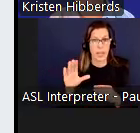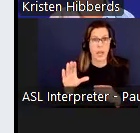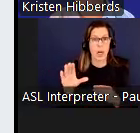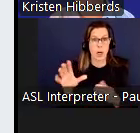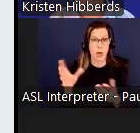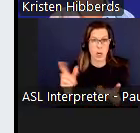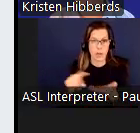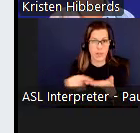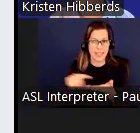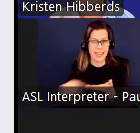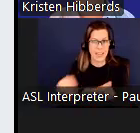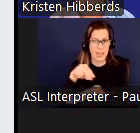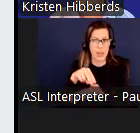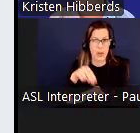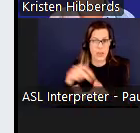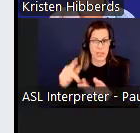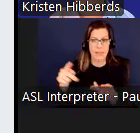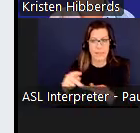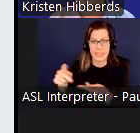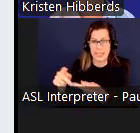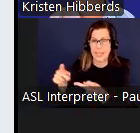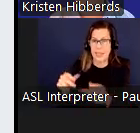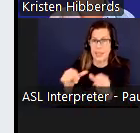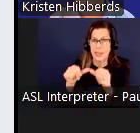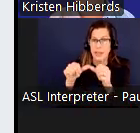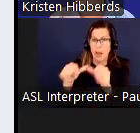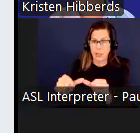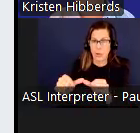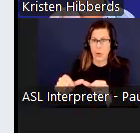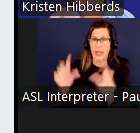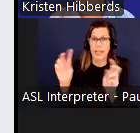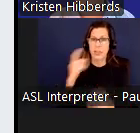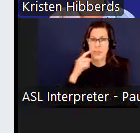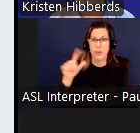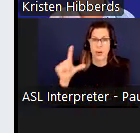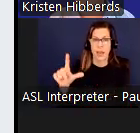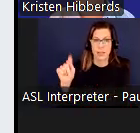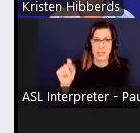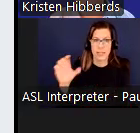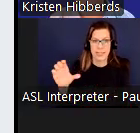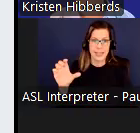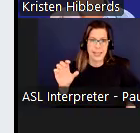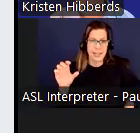I know this has been an ongoing issue for LTCO at least since 20/17/2018 when there